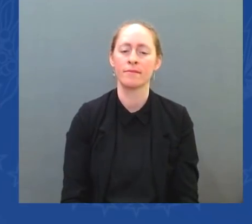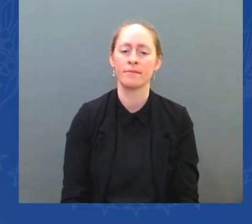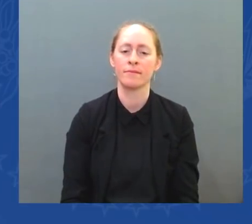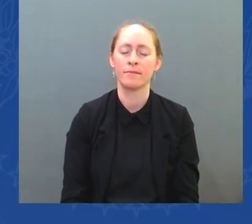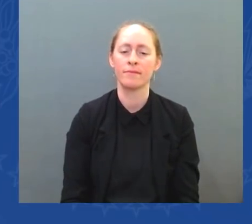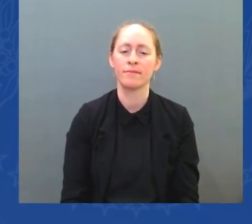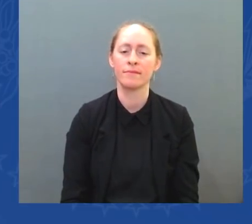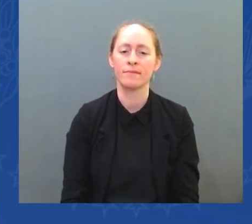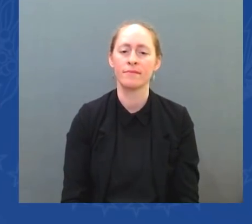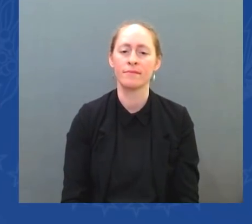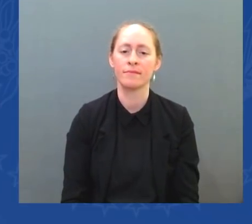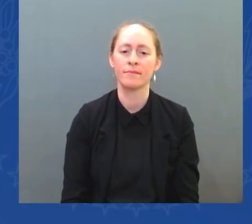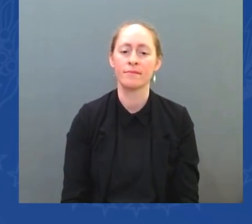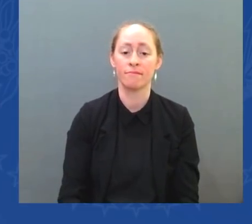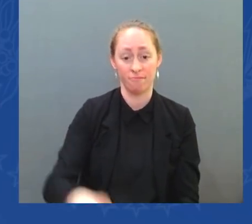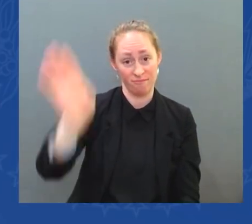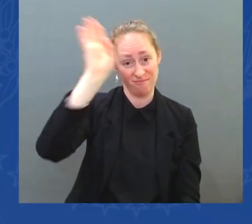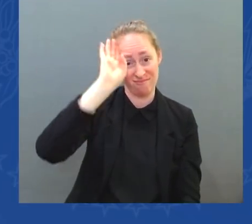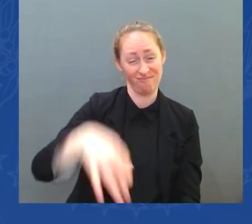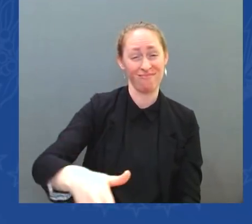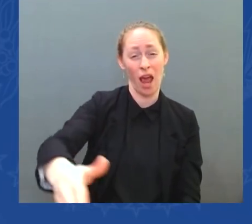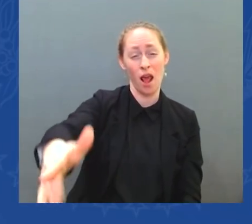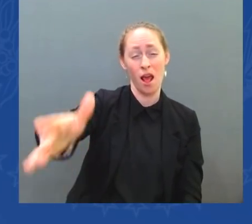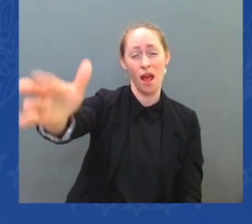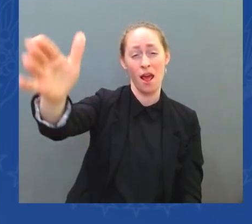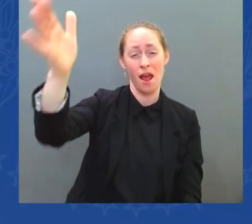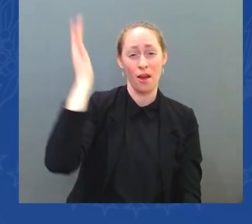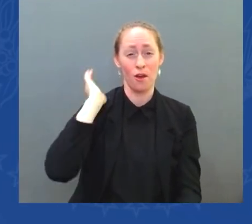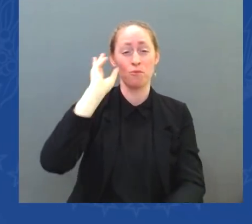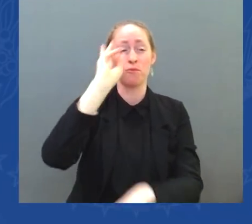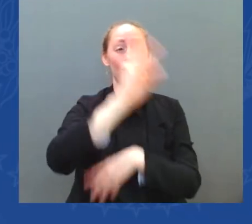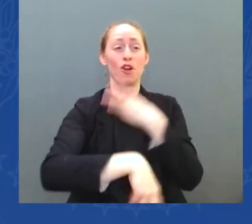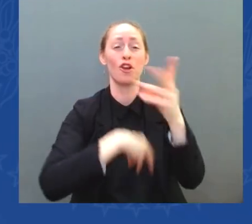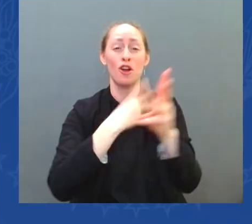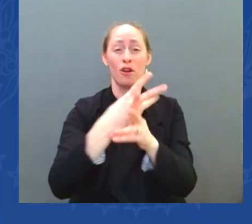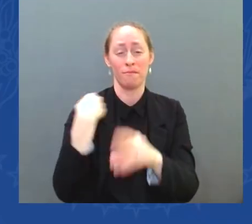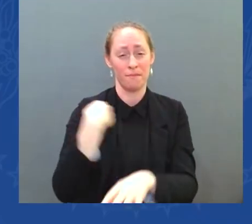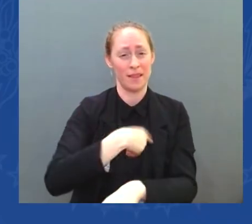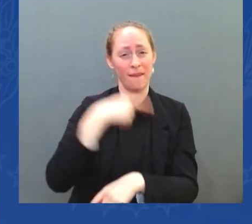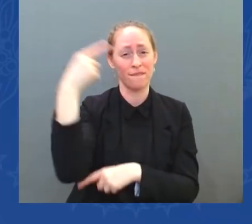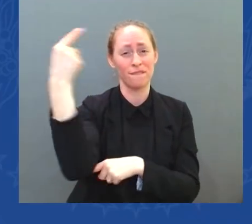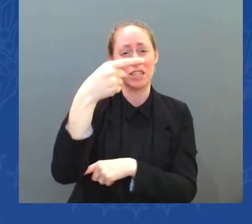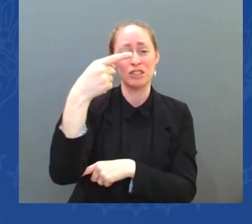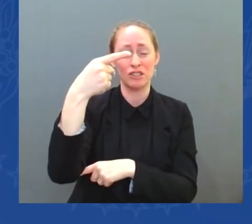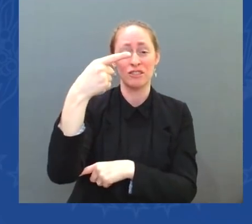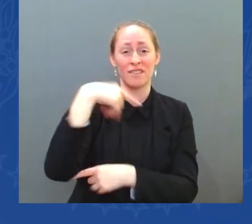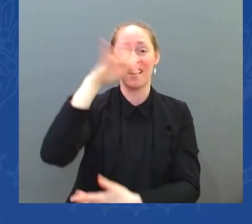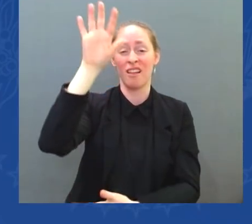The United States of America. And, folks, here in Iowa, our Bipartisan Infrastructure Law